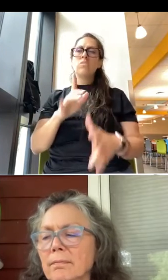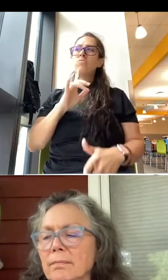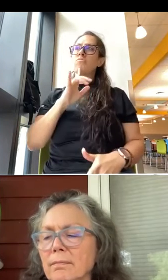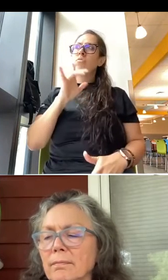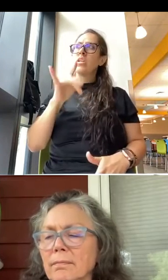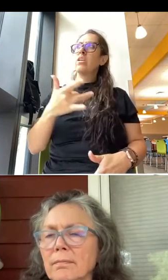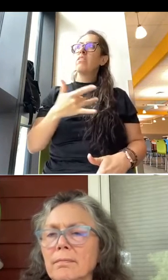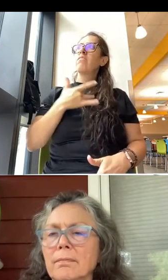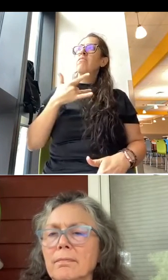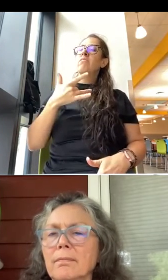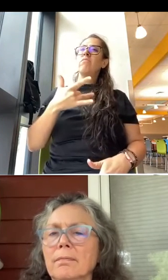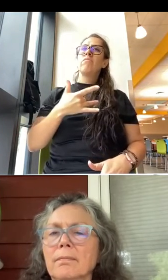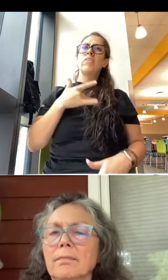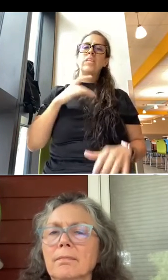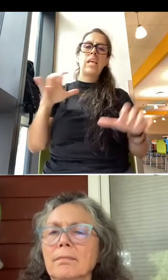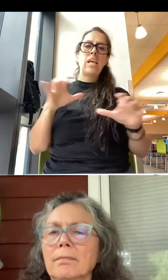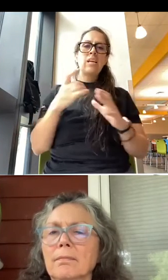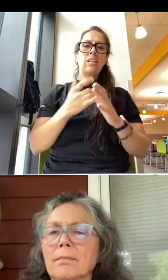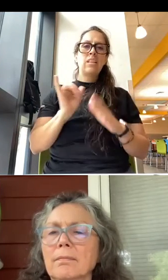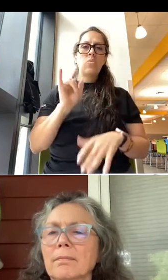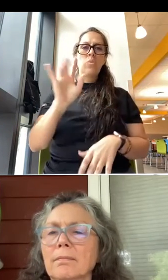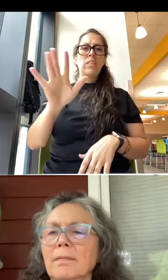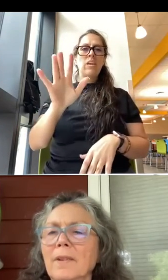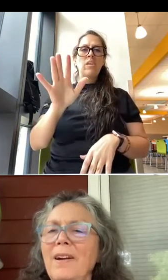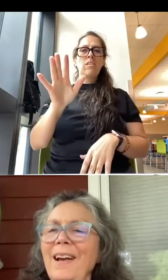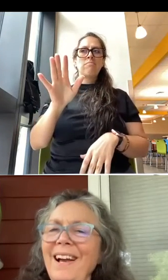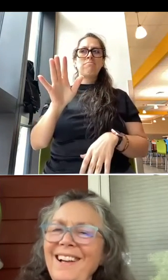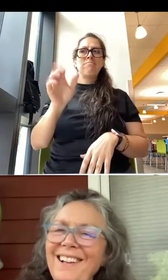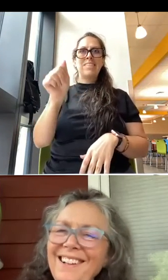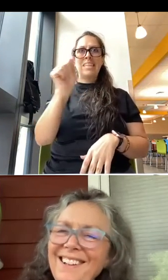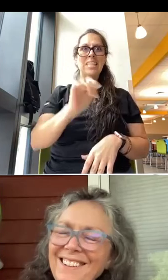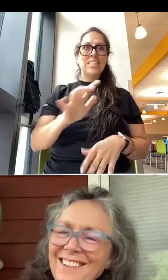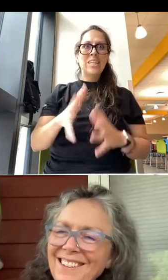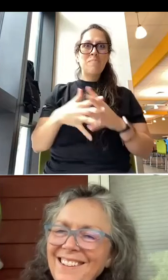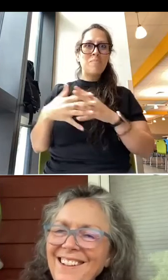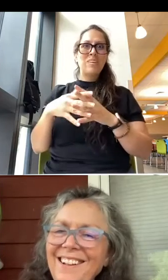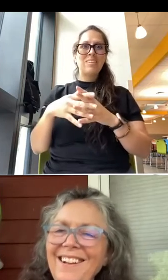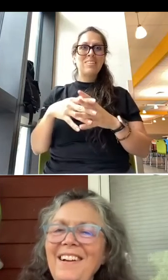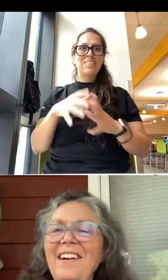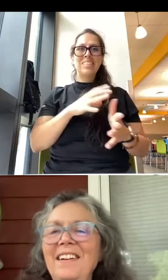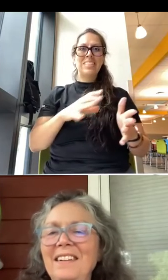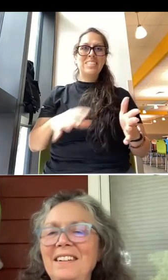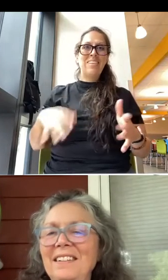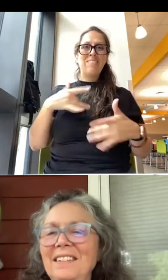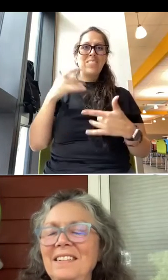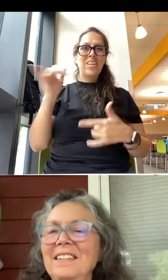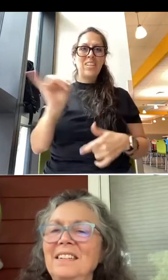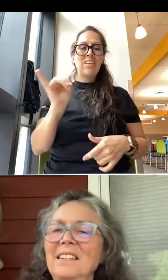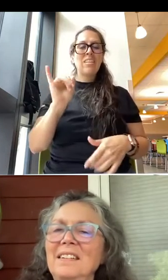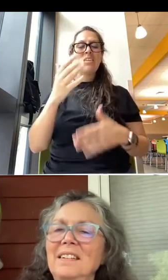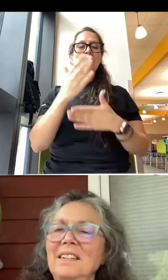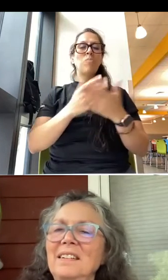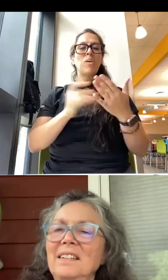acts like what they think that nation, Americans supposed to feel, or act like you know like and and that's part of it and and I think um...